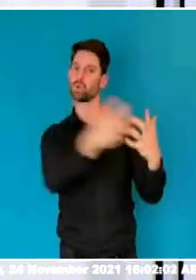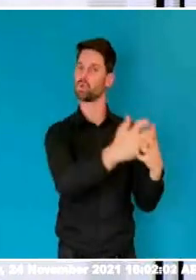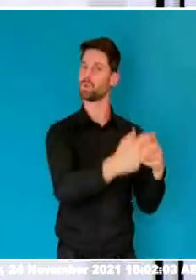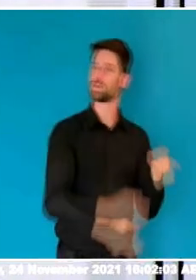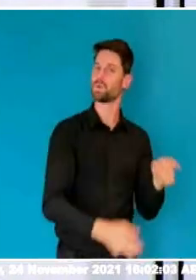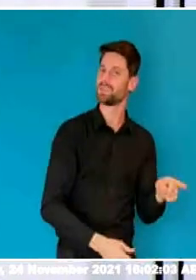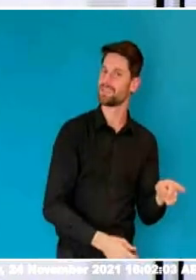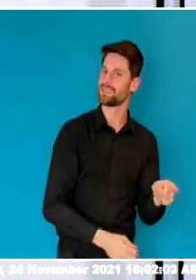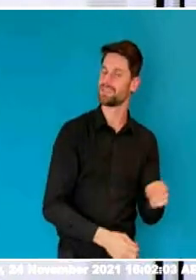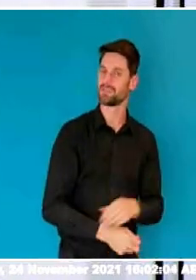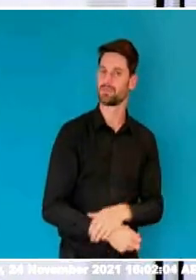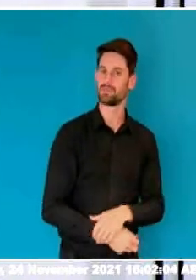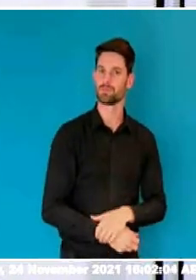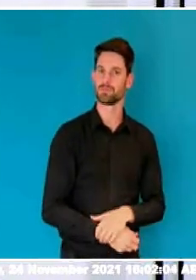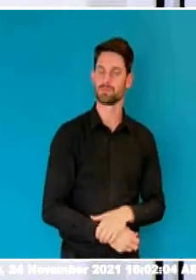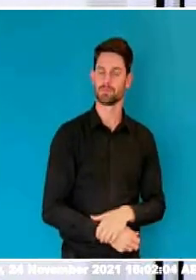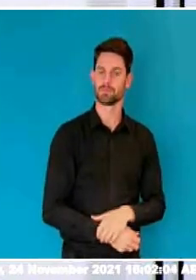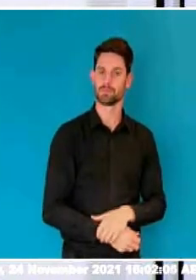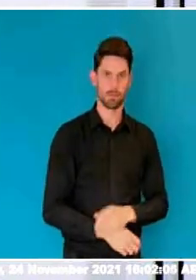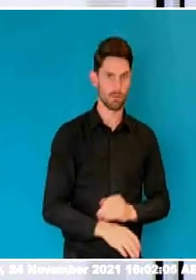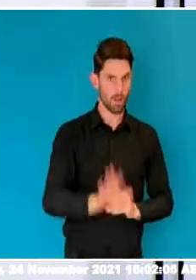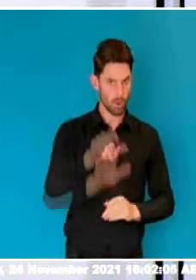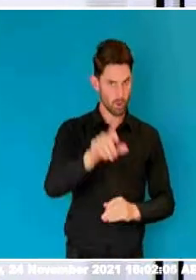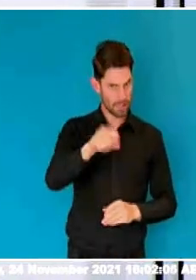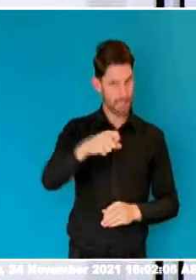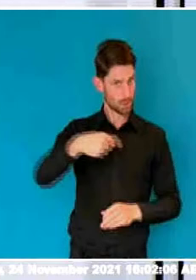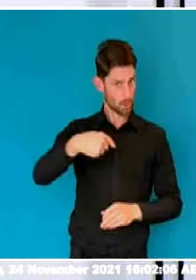them? MS DAVIES: I think it's the latter, not the former.